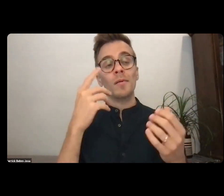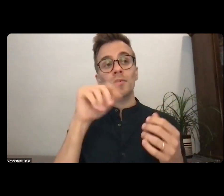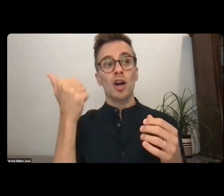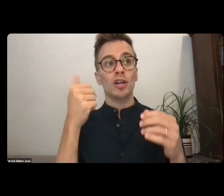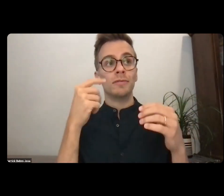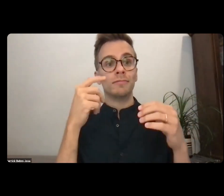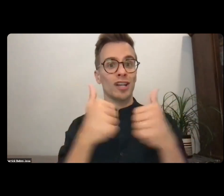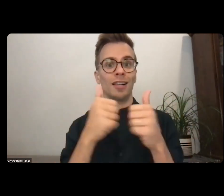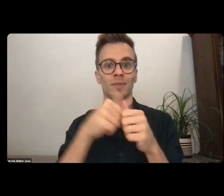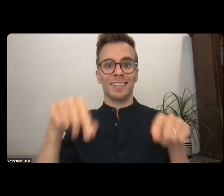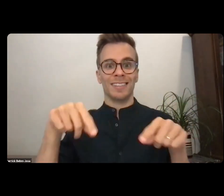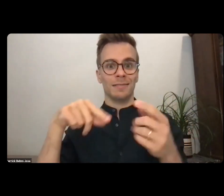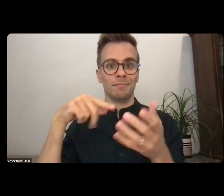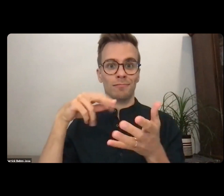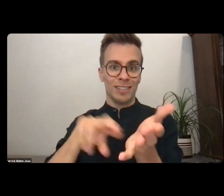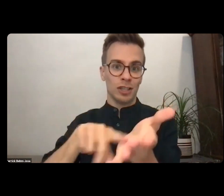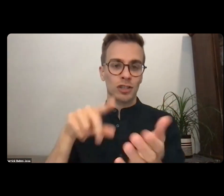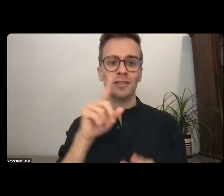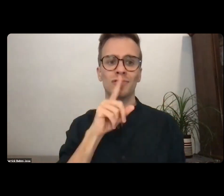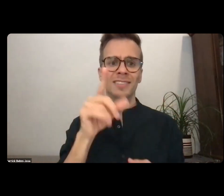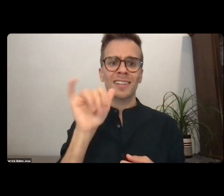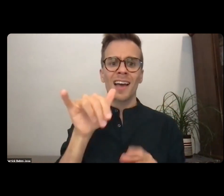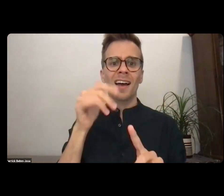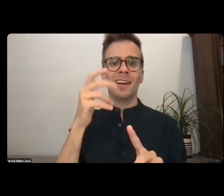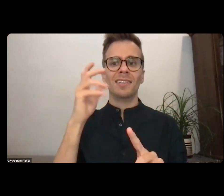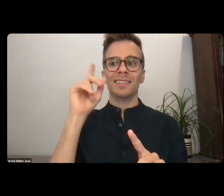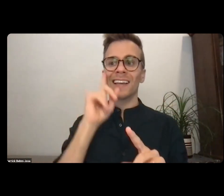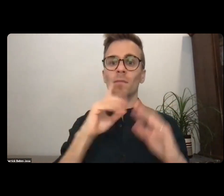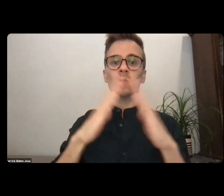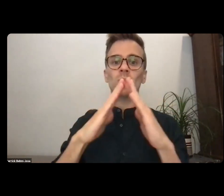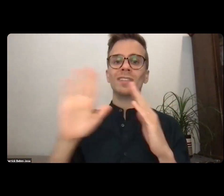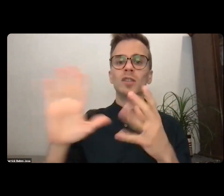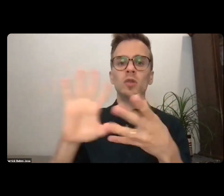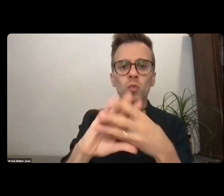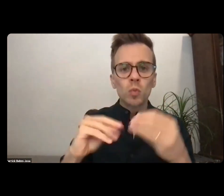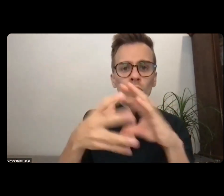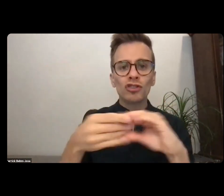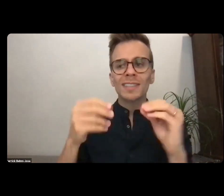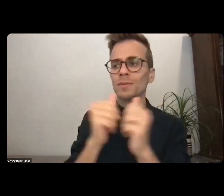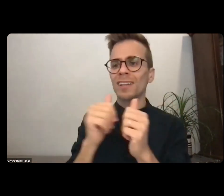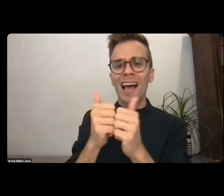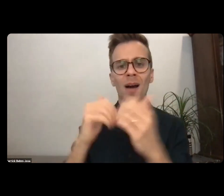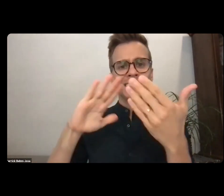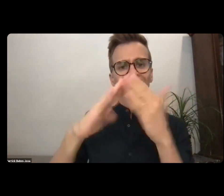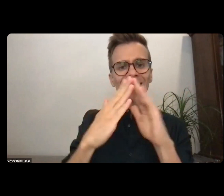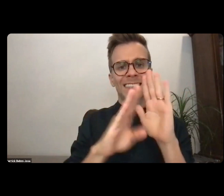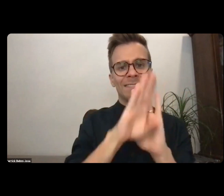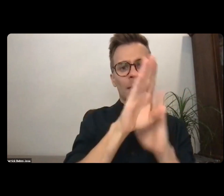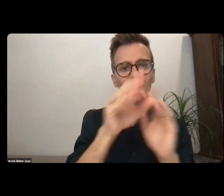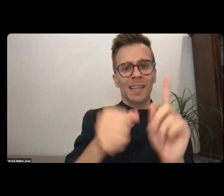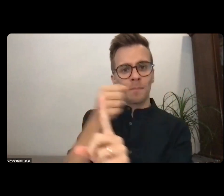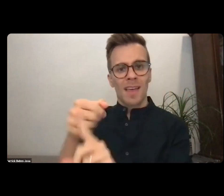So, other challenges with this particular research: you know, the story of the deaf